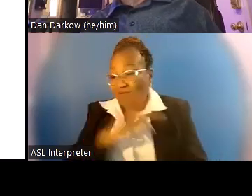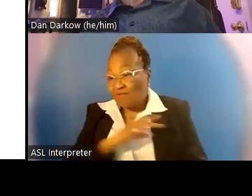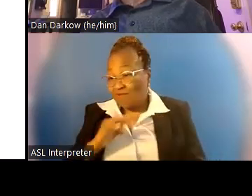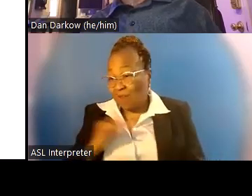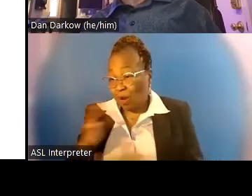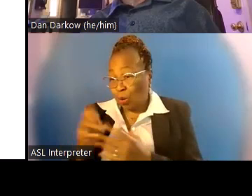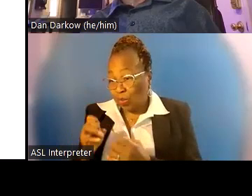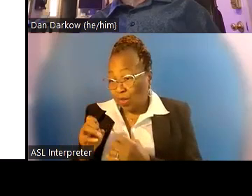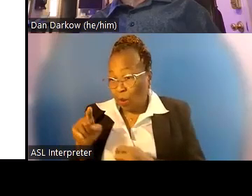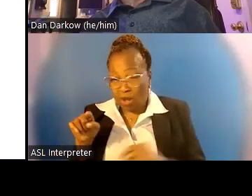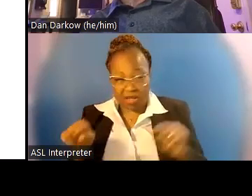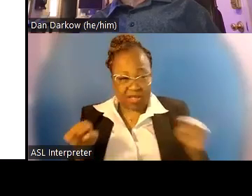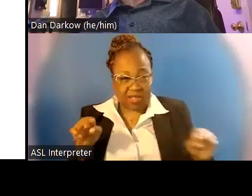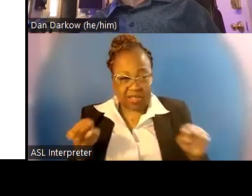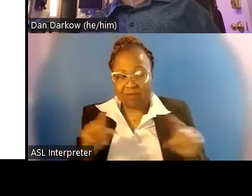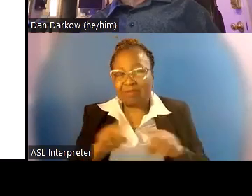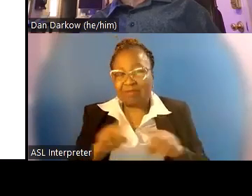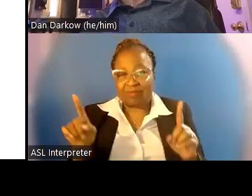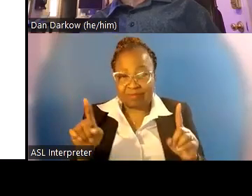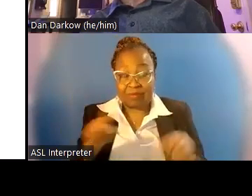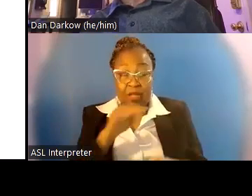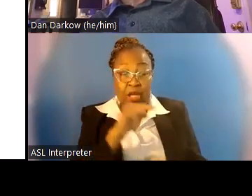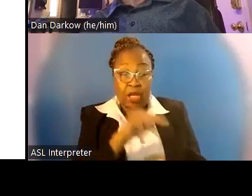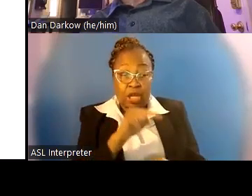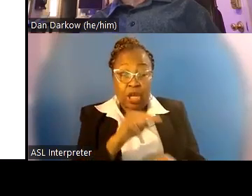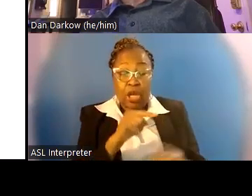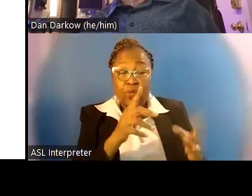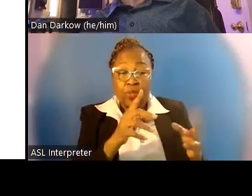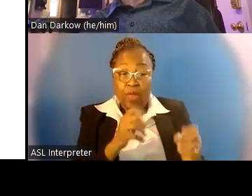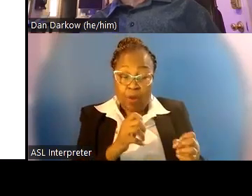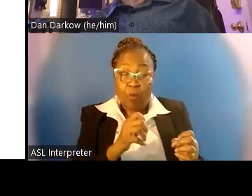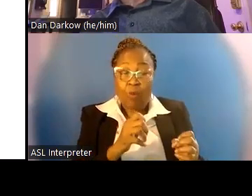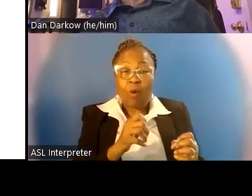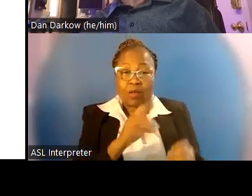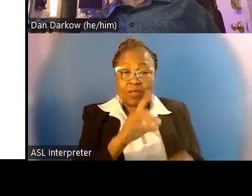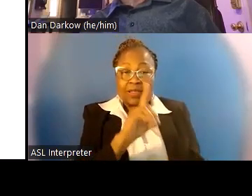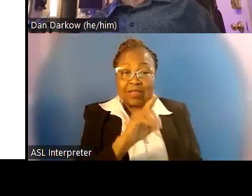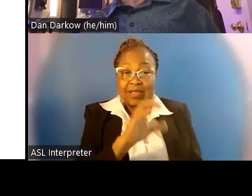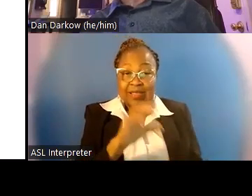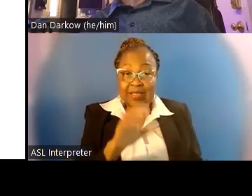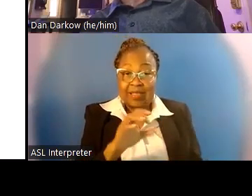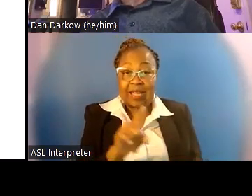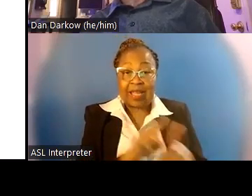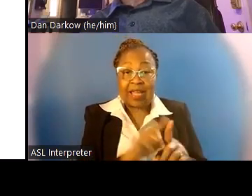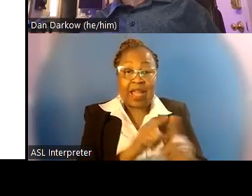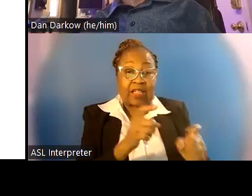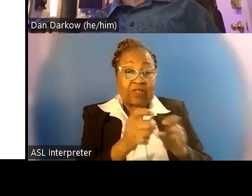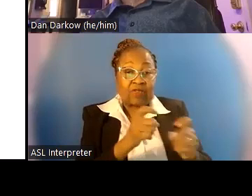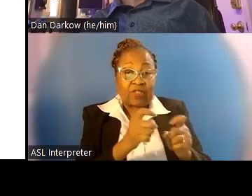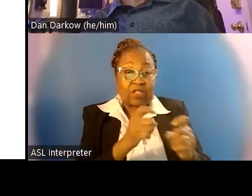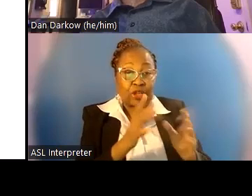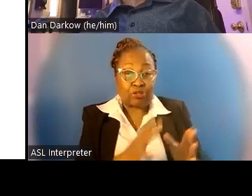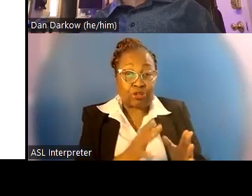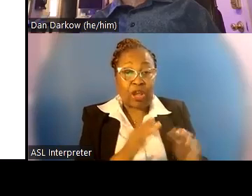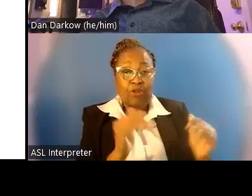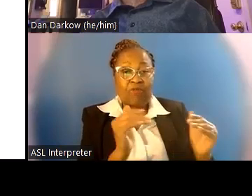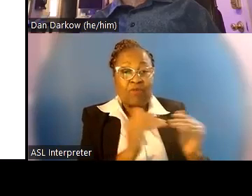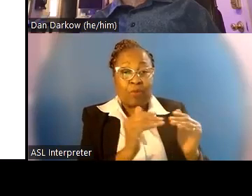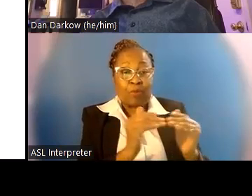Students prioritized wanting to see the DCC as a facilitator of mutual aid and as a resource hub,